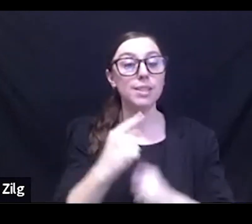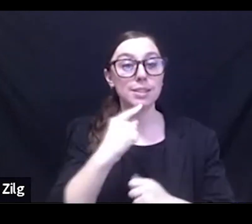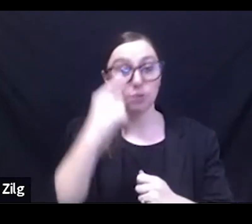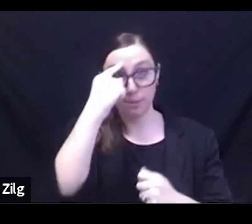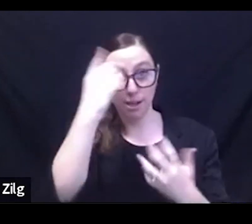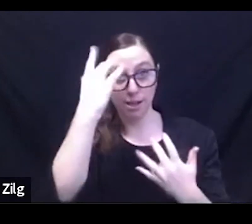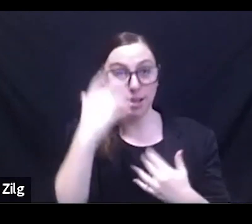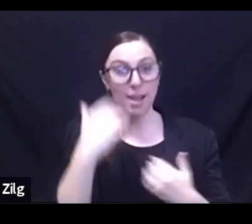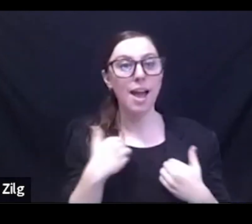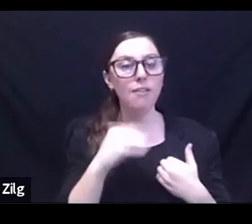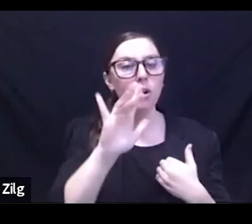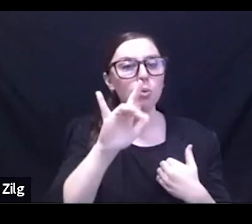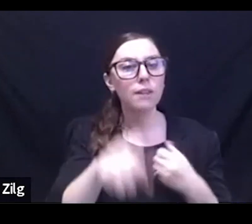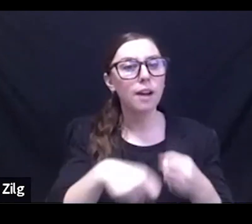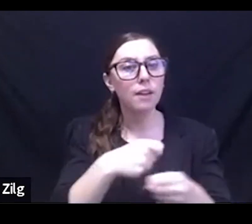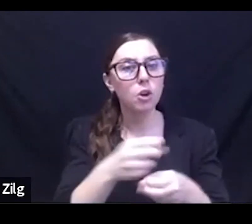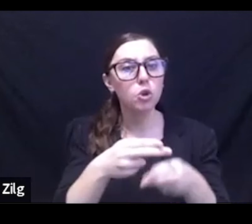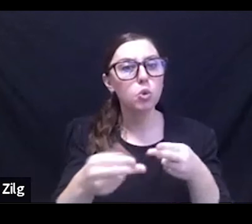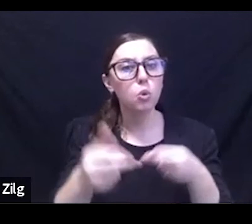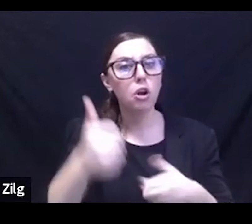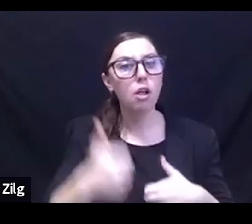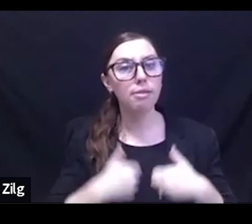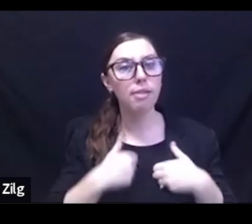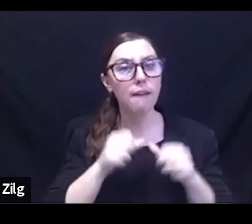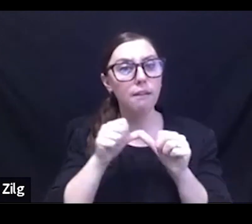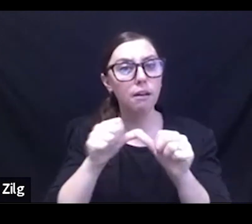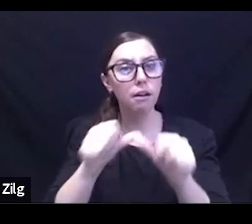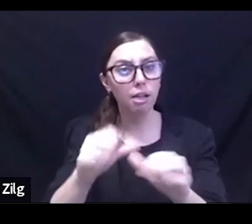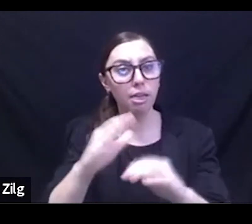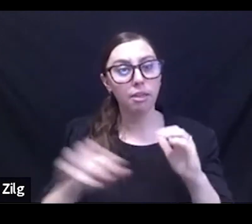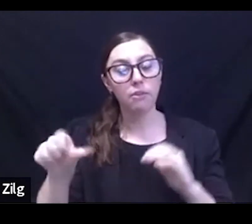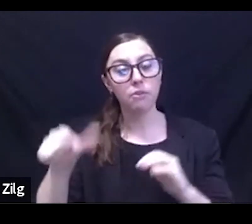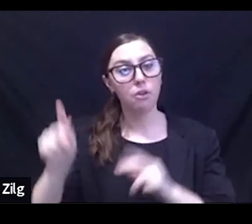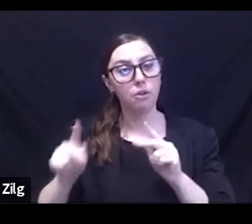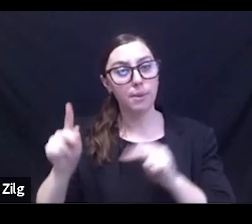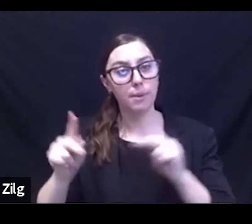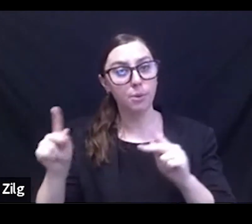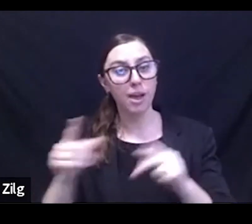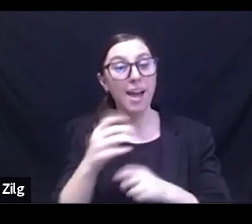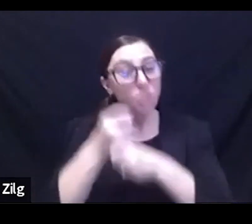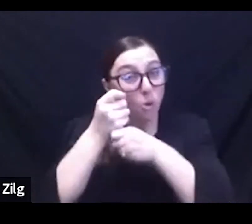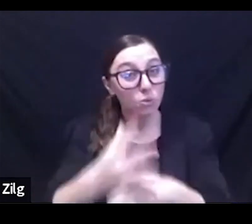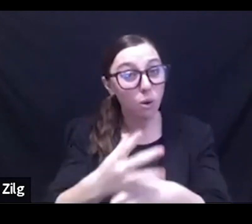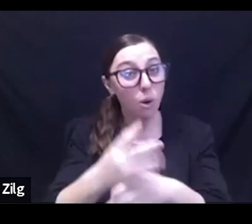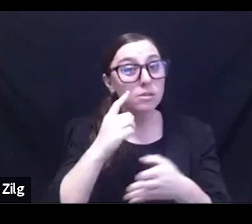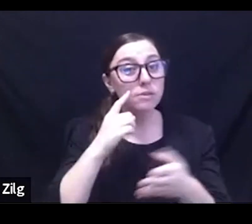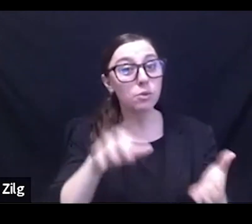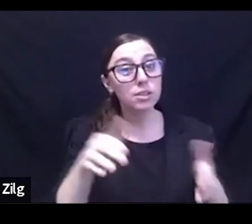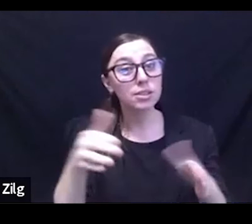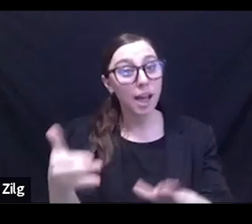25-year shorter life span than other people; and the cause of mortality are the standard health care